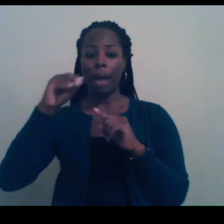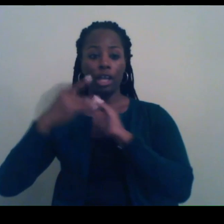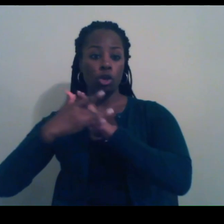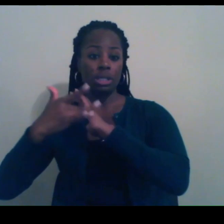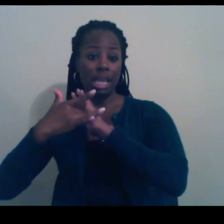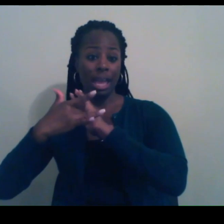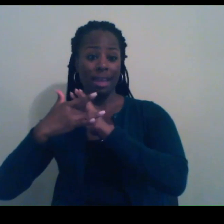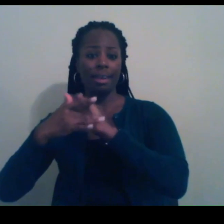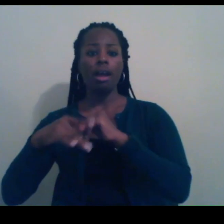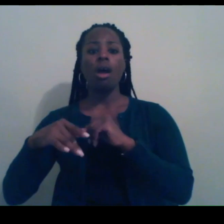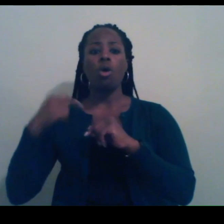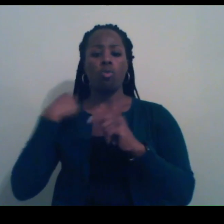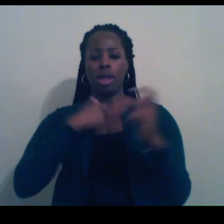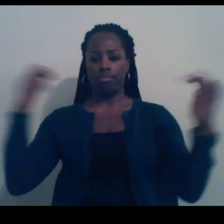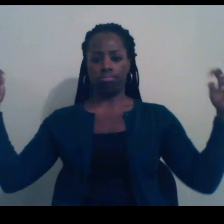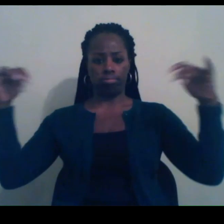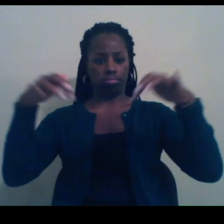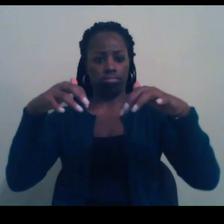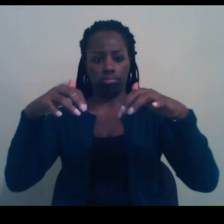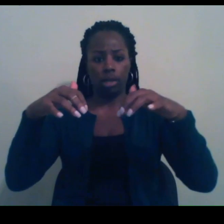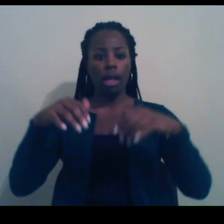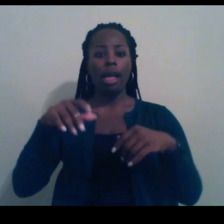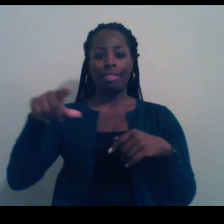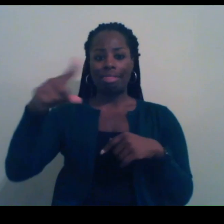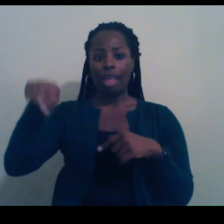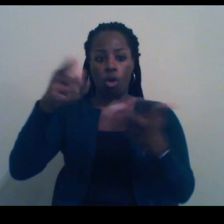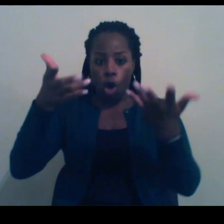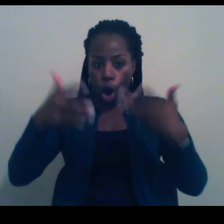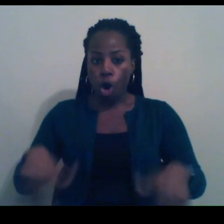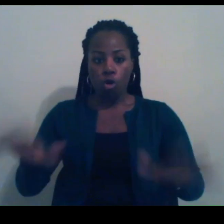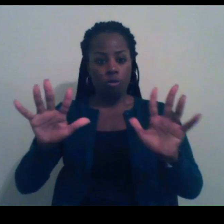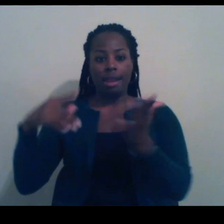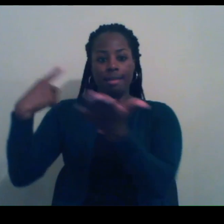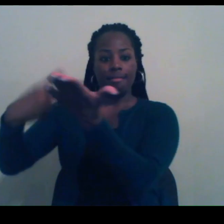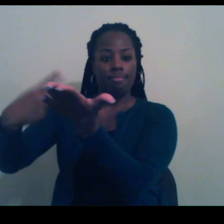people were actually already actively collaborating with and their enthusiasm